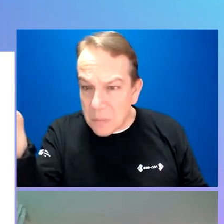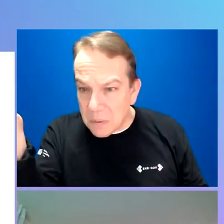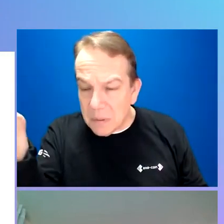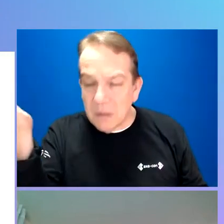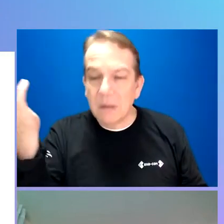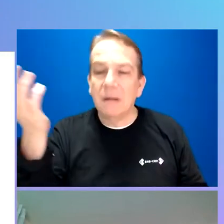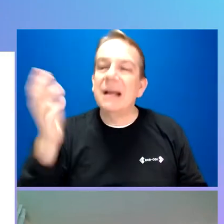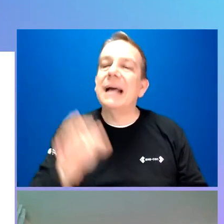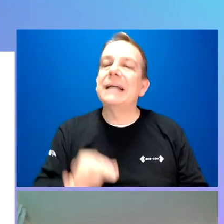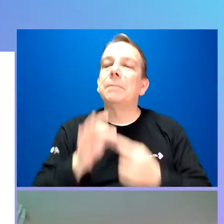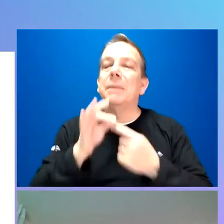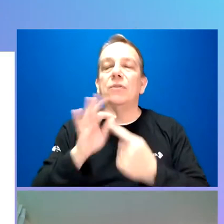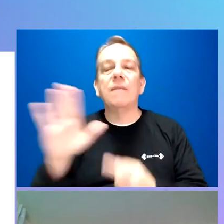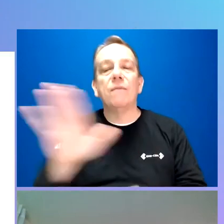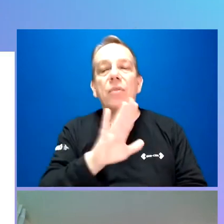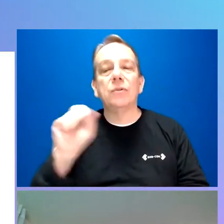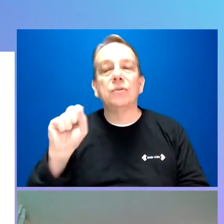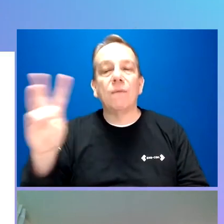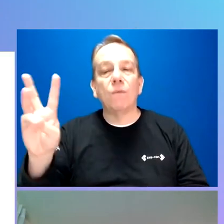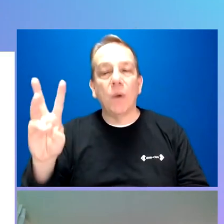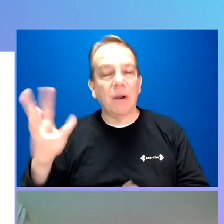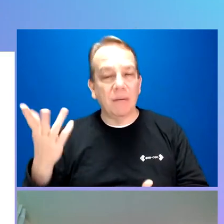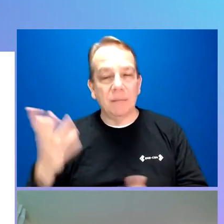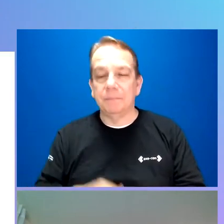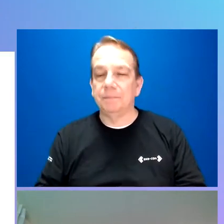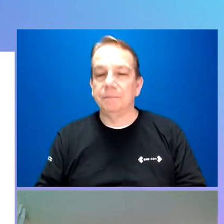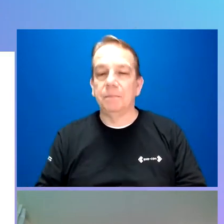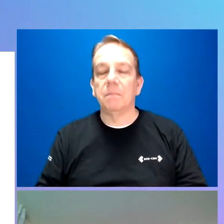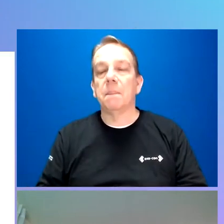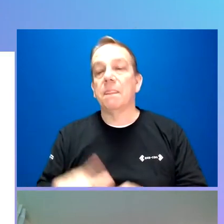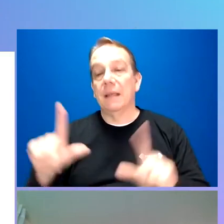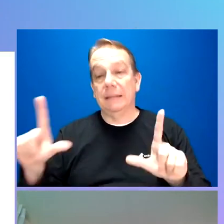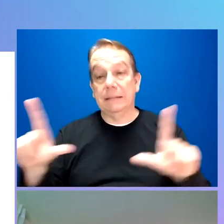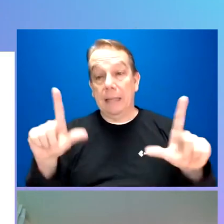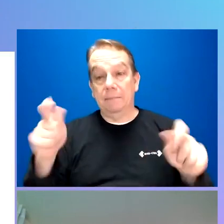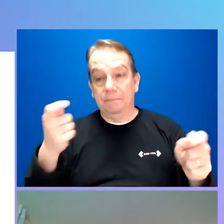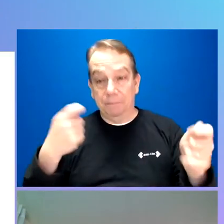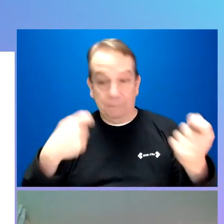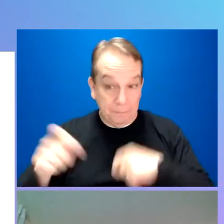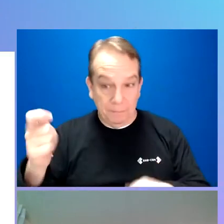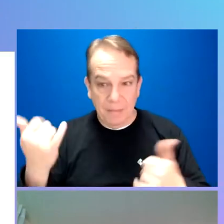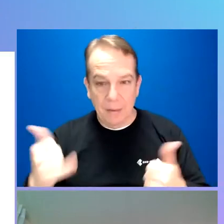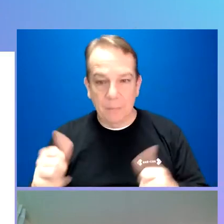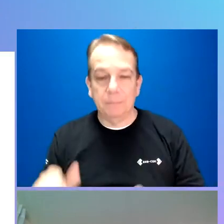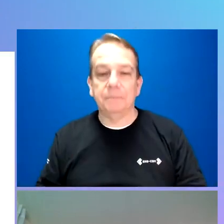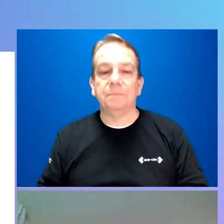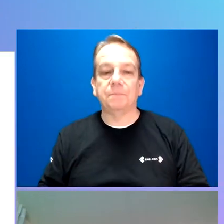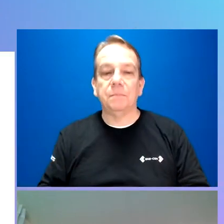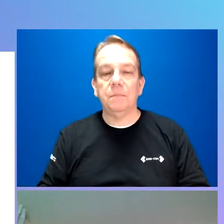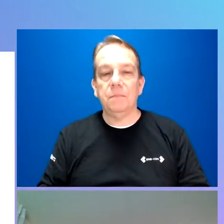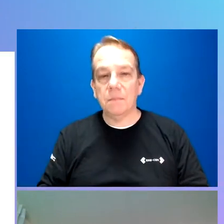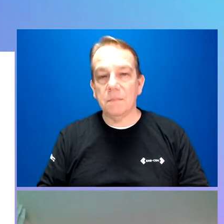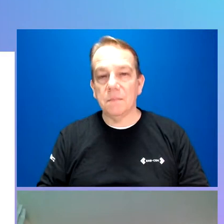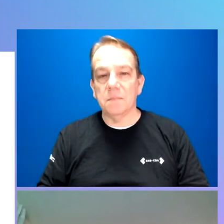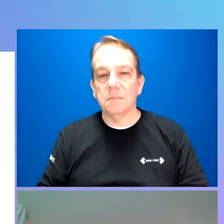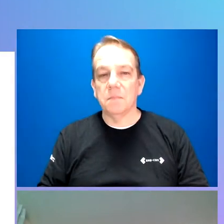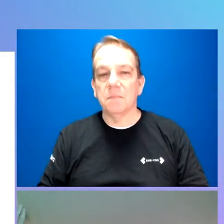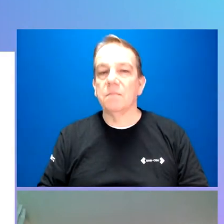I'm going to move to the next